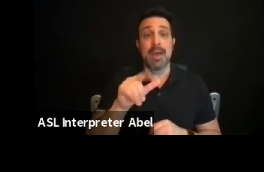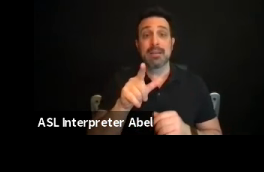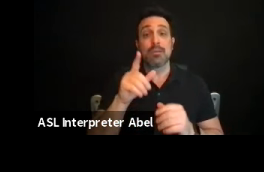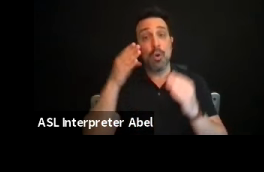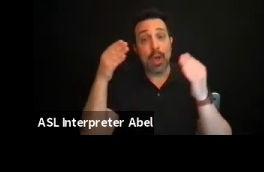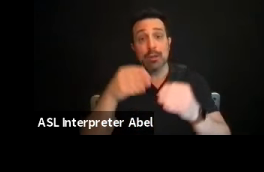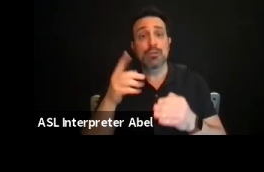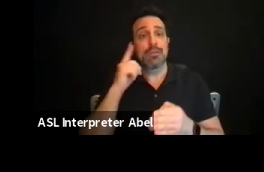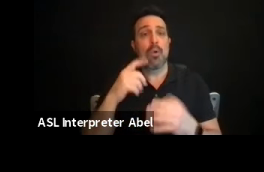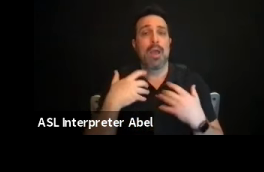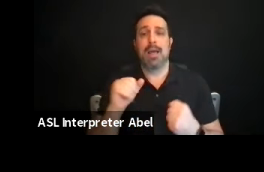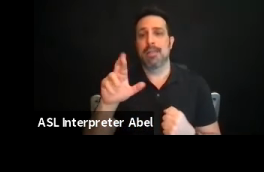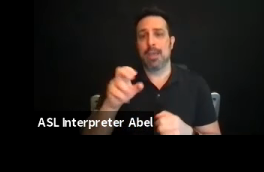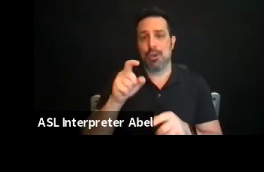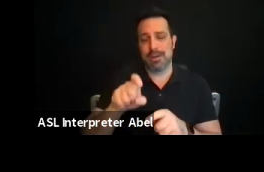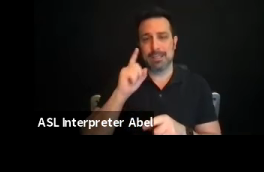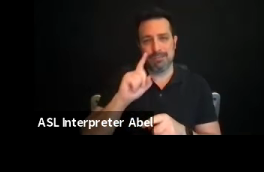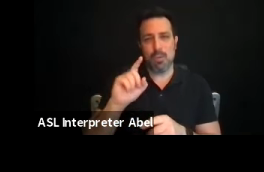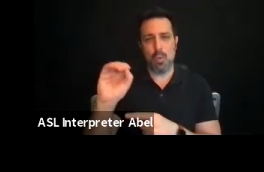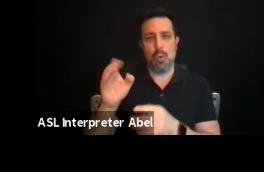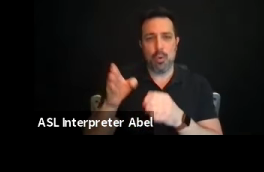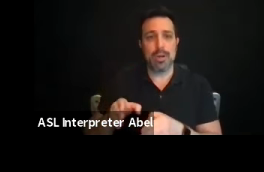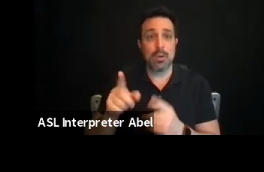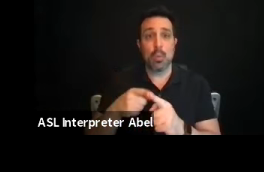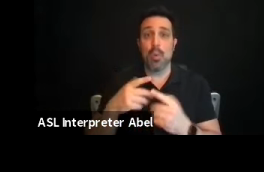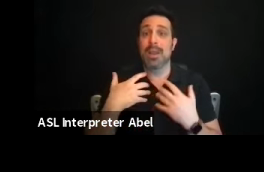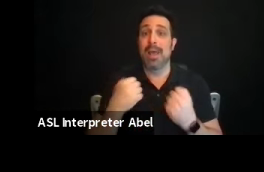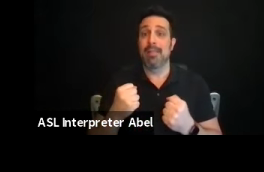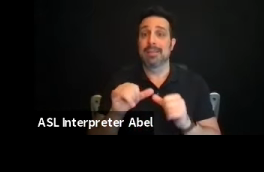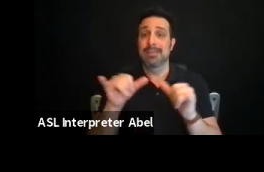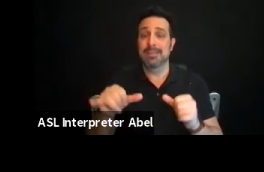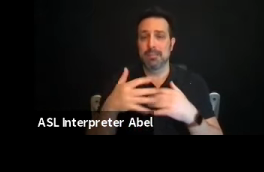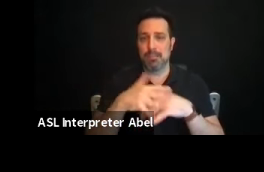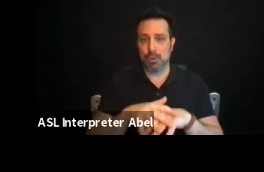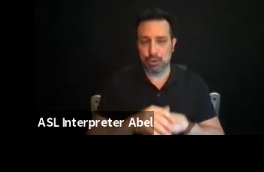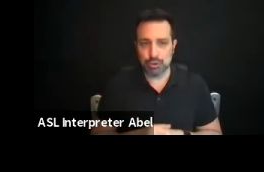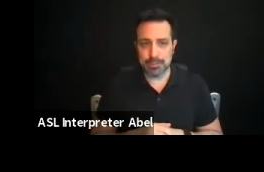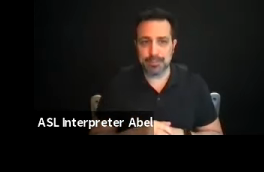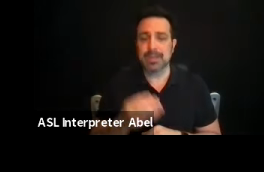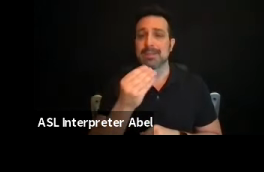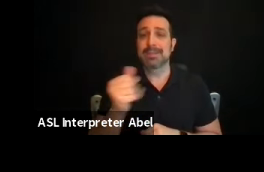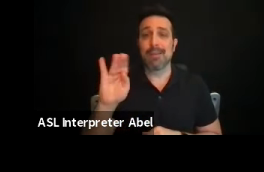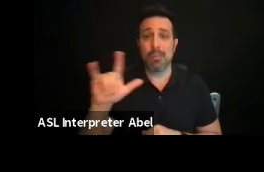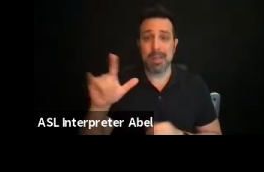strengthens democracy by restoring voting rights for Oregonians in prison and bill that